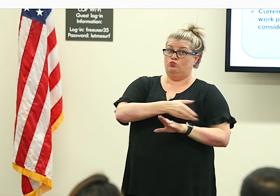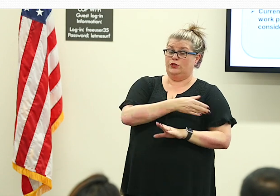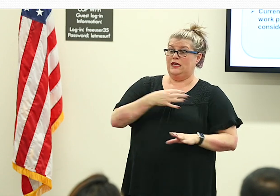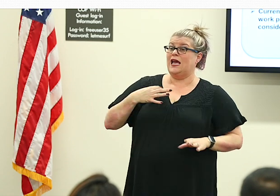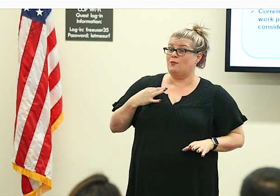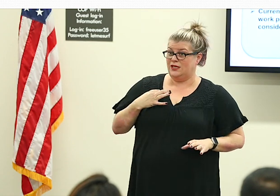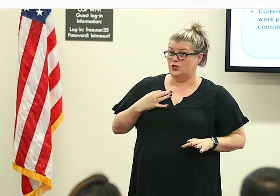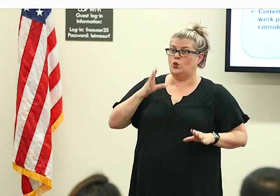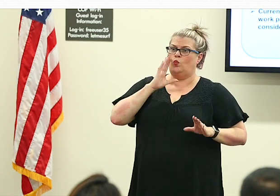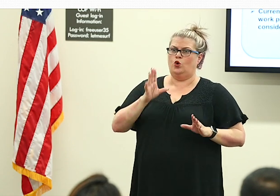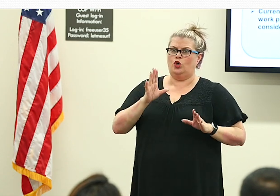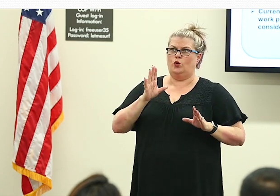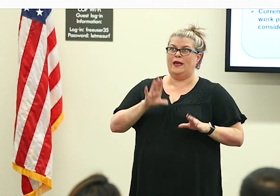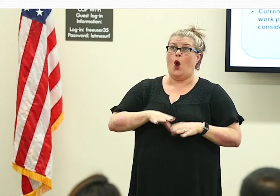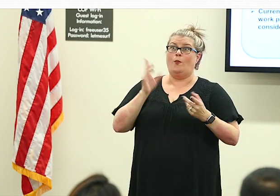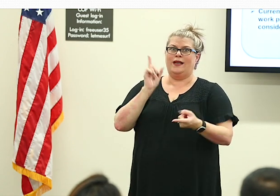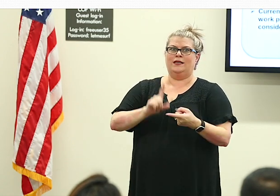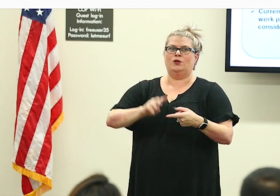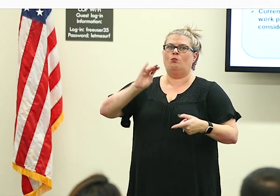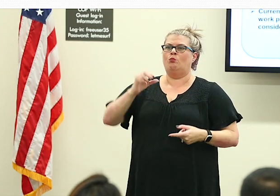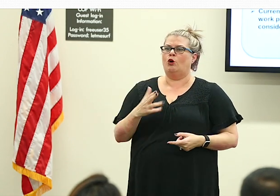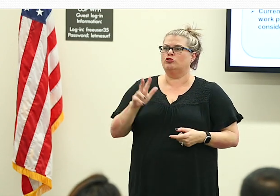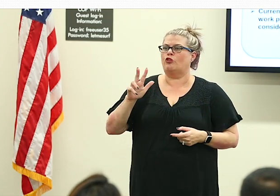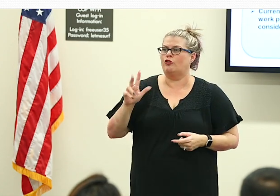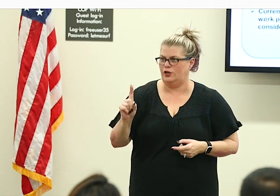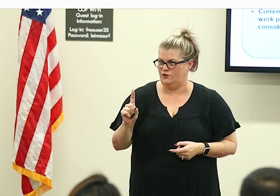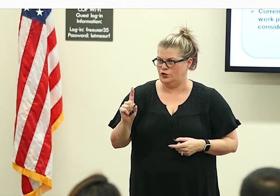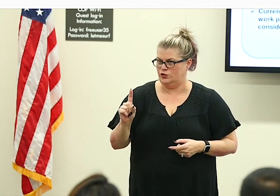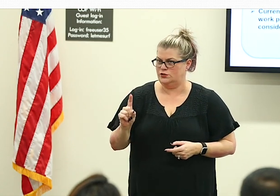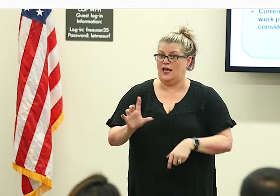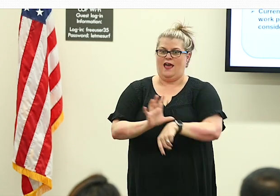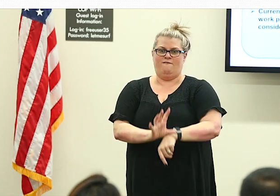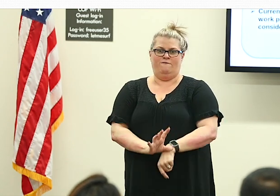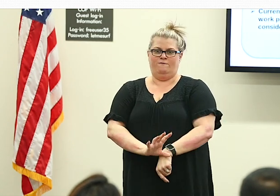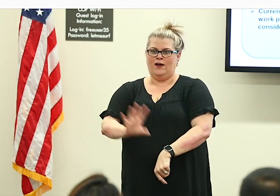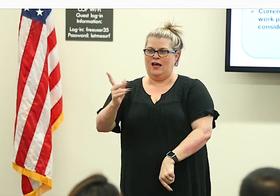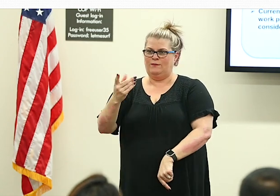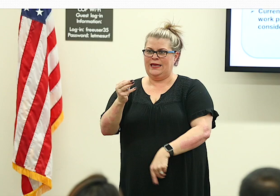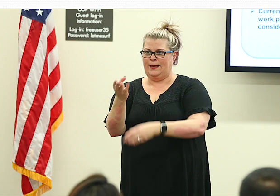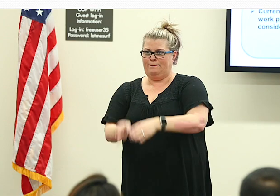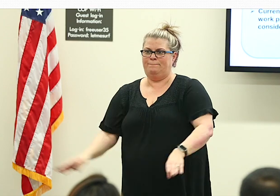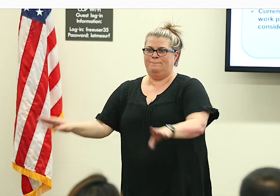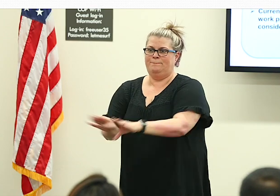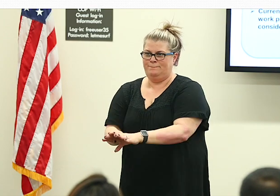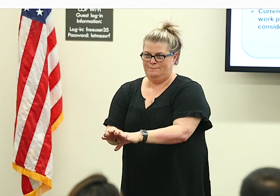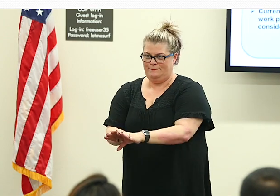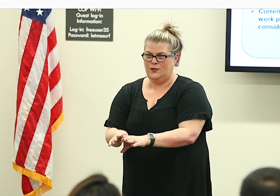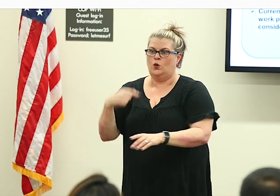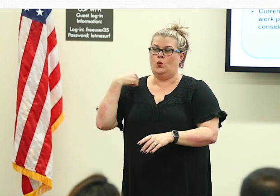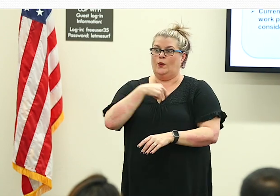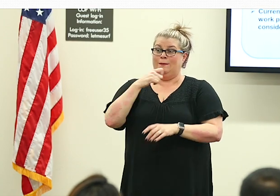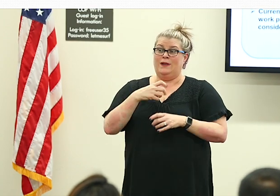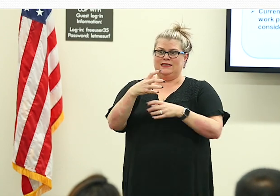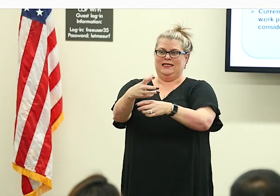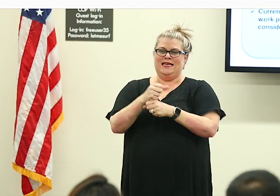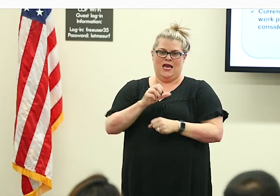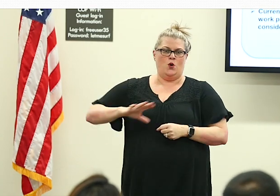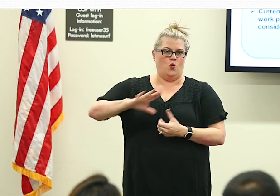It will be open until March 31, 2020 at 5:00 p.m. We have to have received the documents by then.